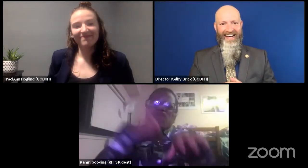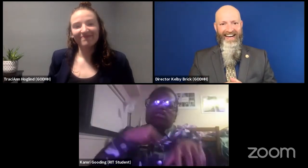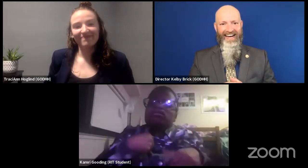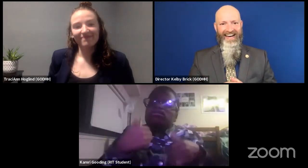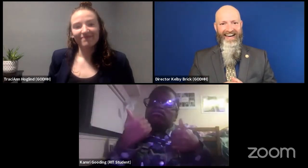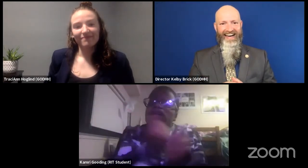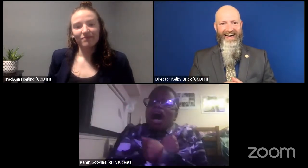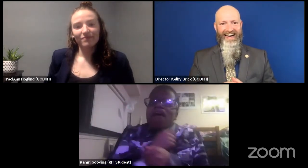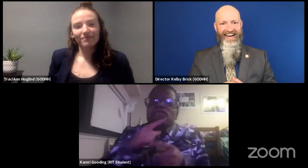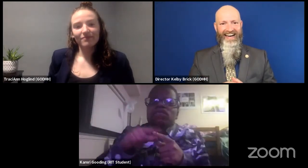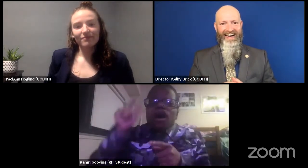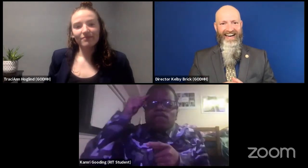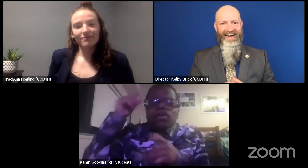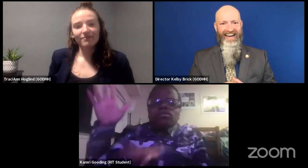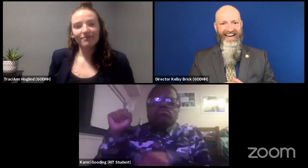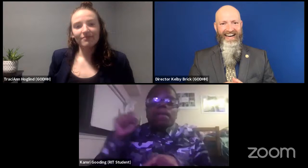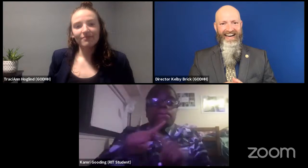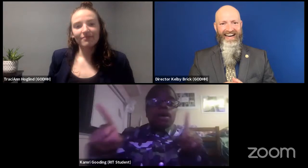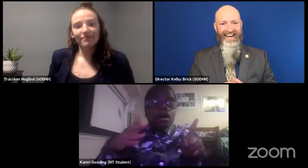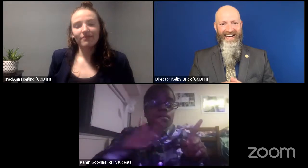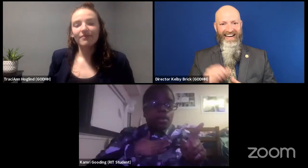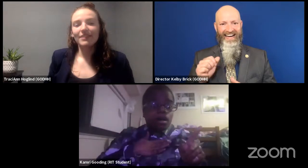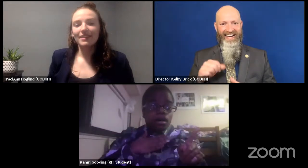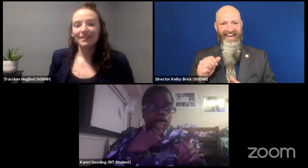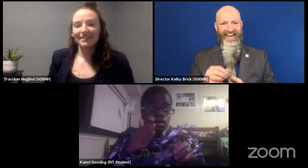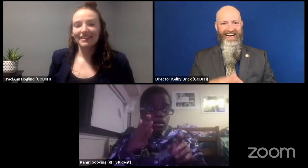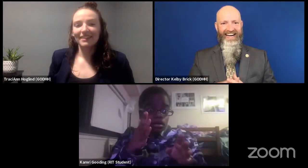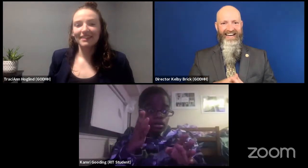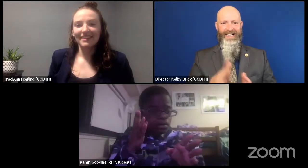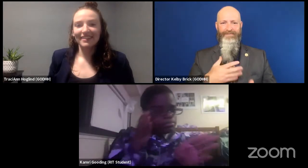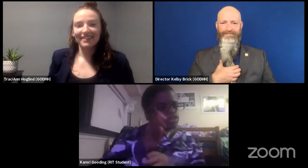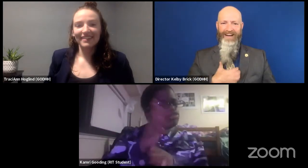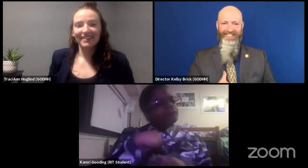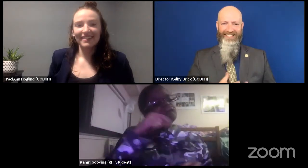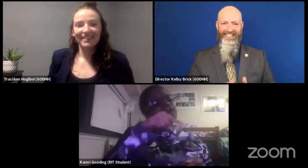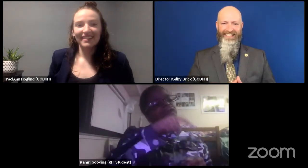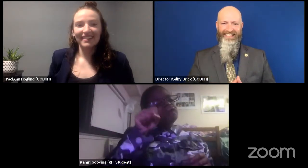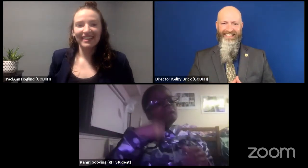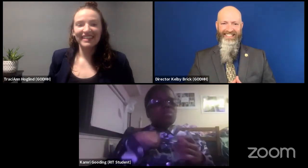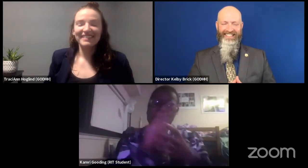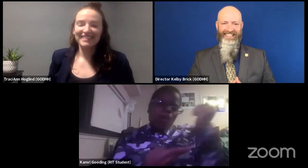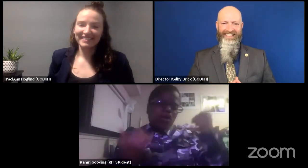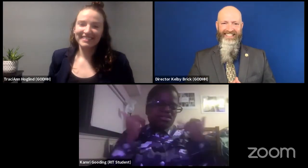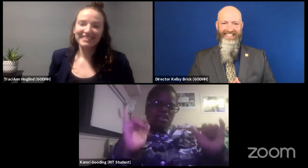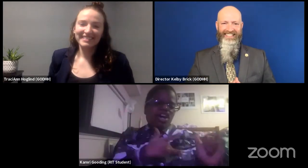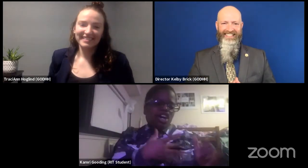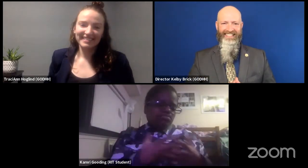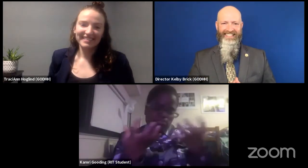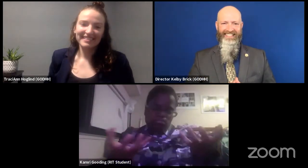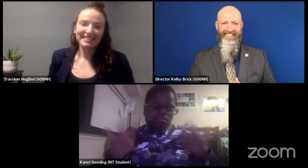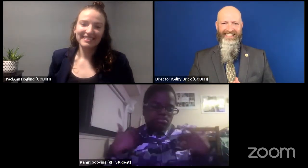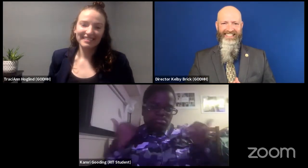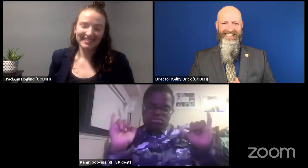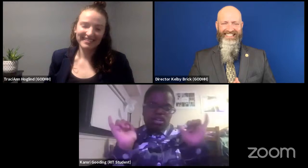it. And, of course, I still love government, but my major, my passion, I think both are